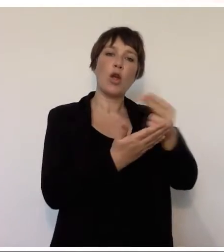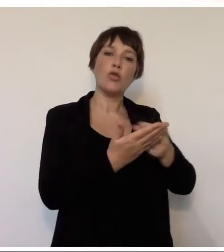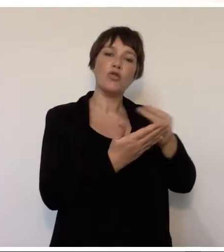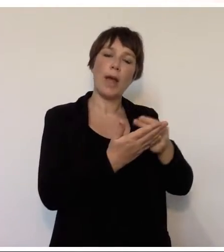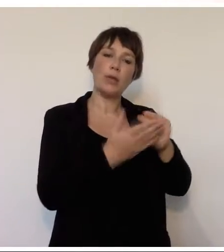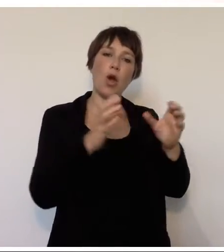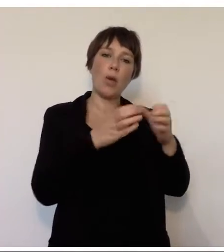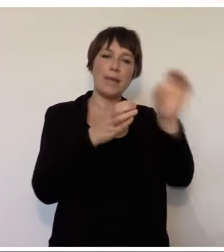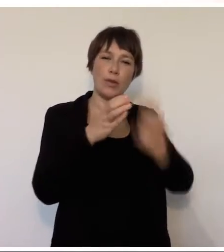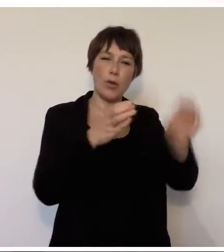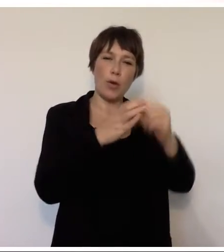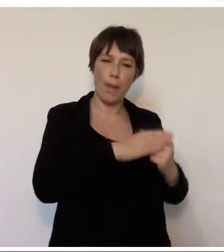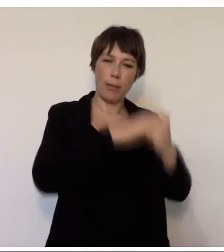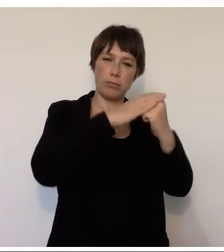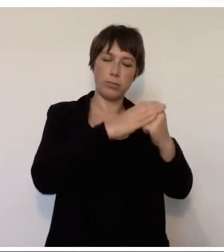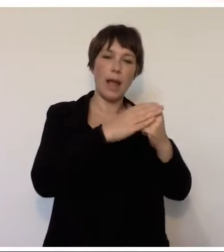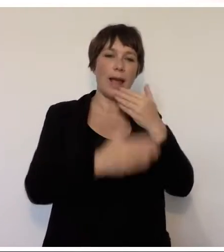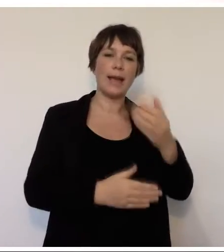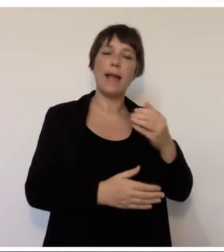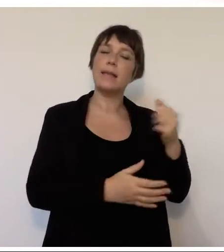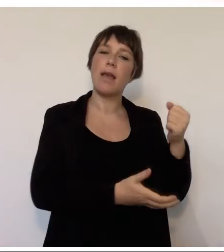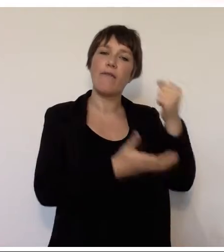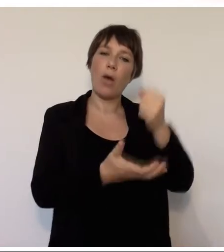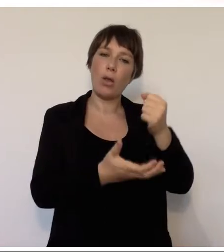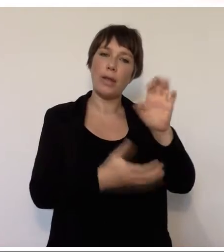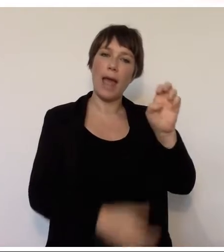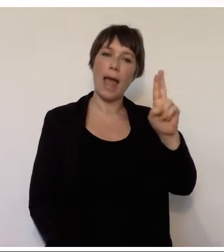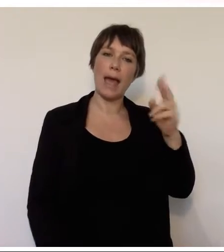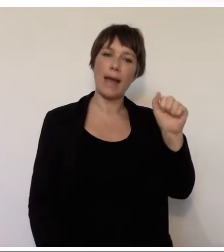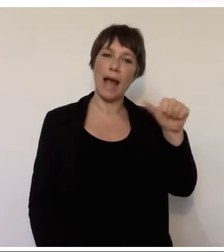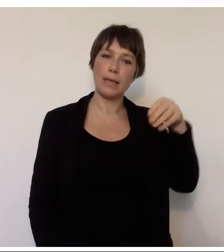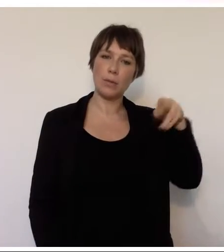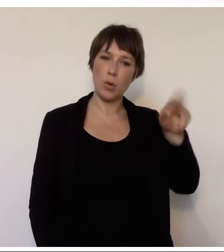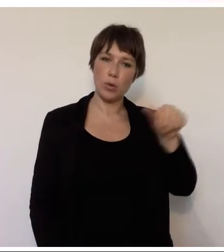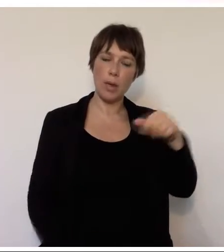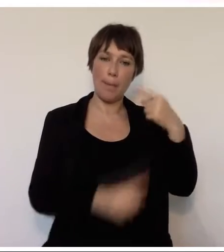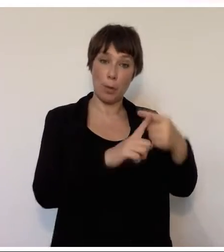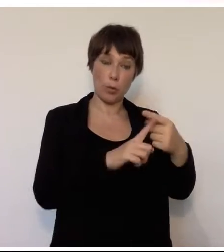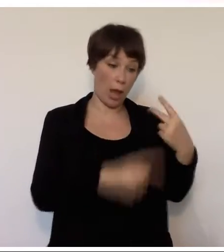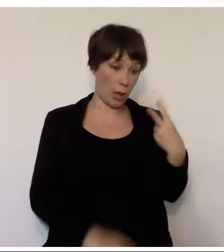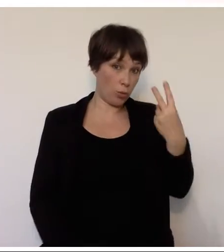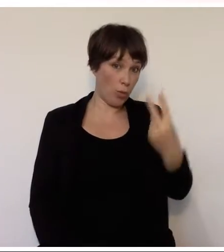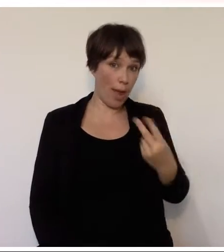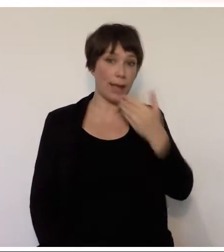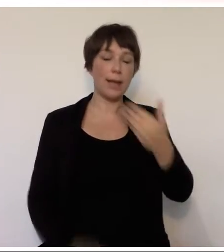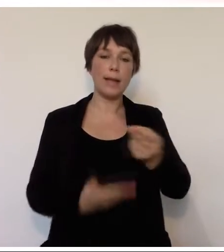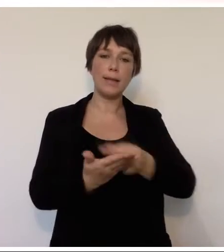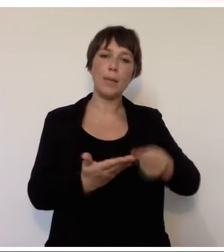with the funds of the erasmus plus program that in the last two years gave the opportunity to seven